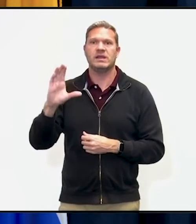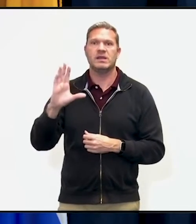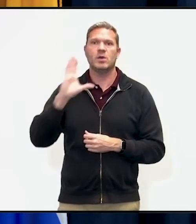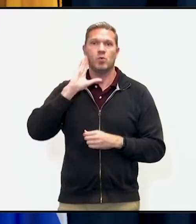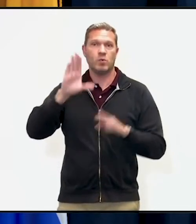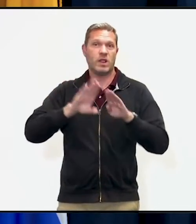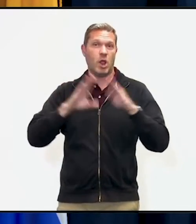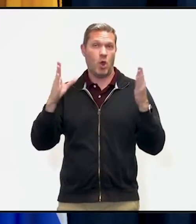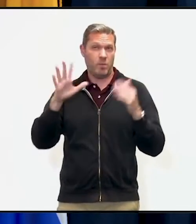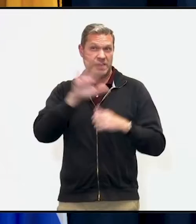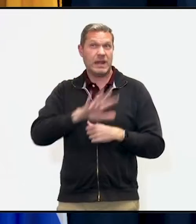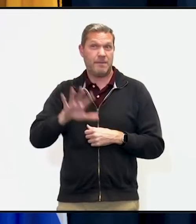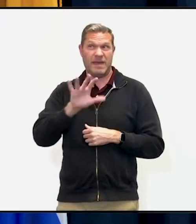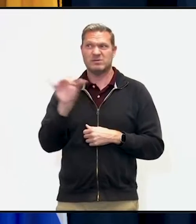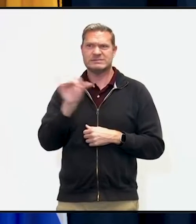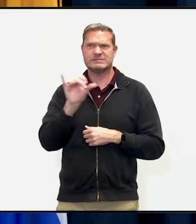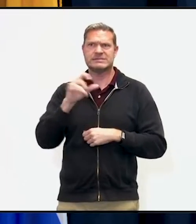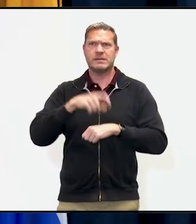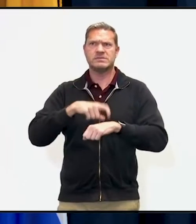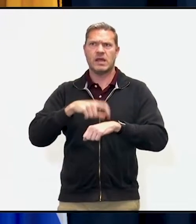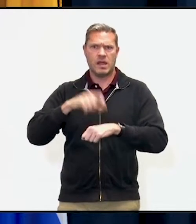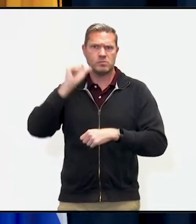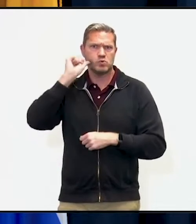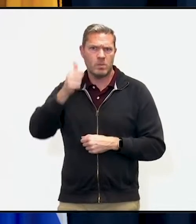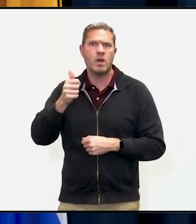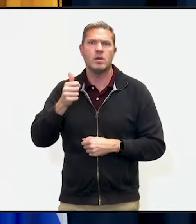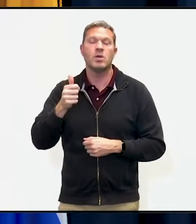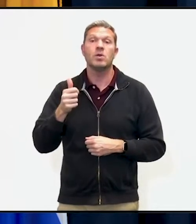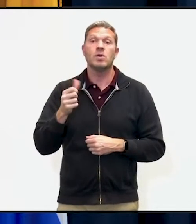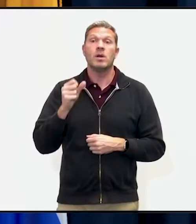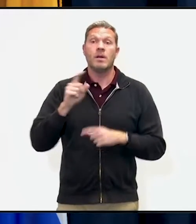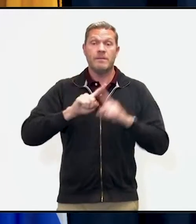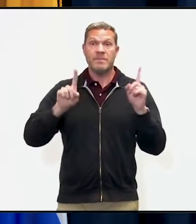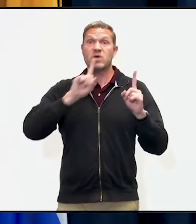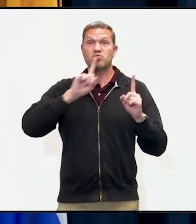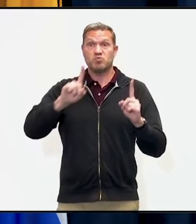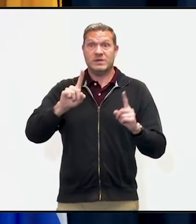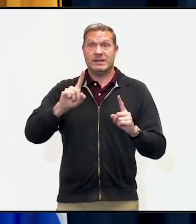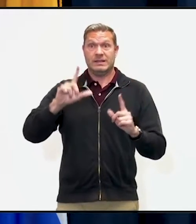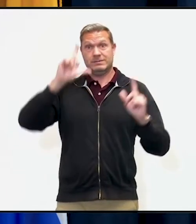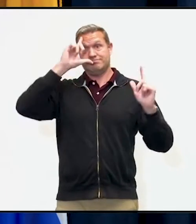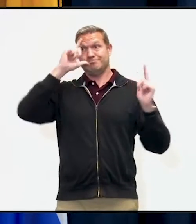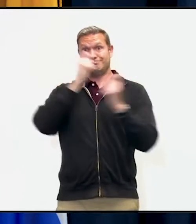us and our businesses and our community members to make sure that we're wearing our masks,